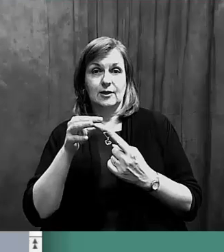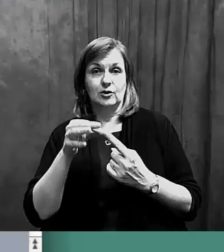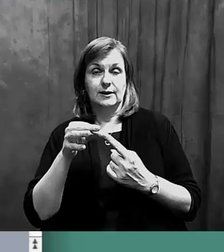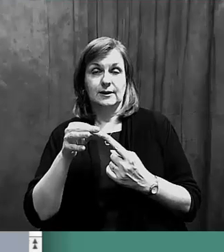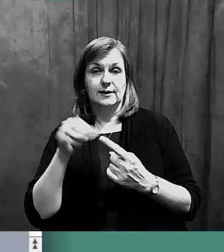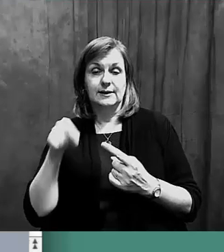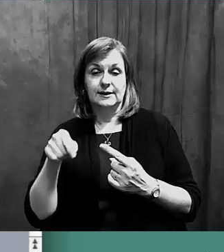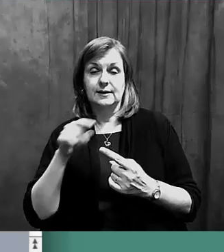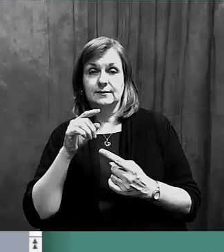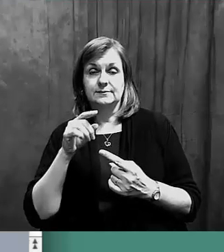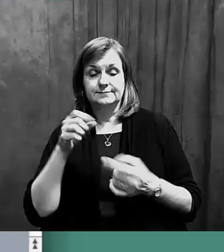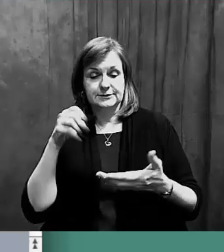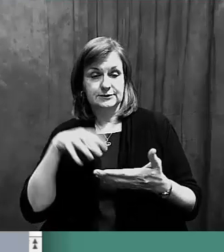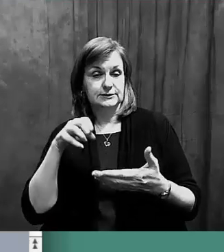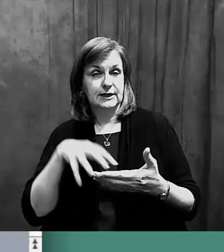and in particular